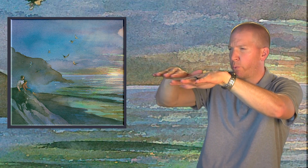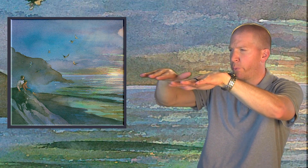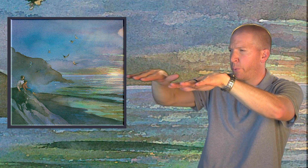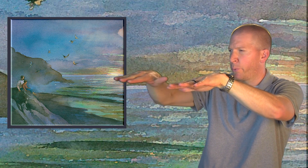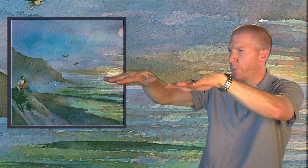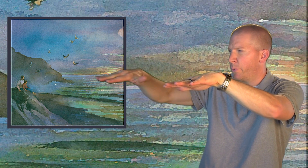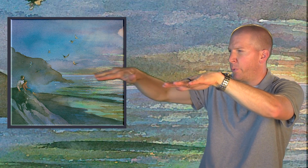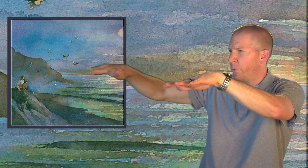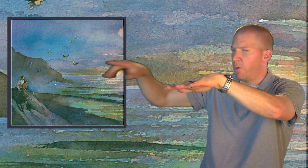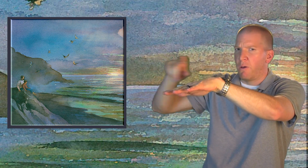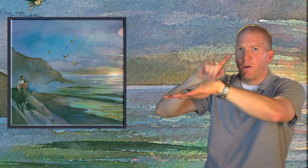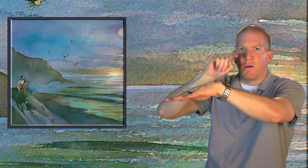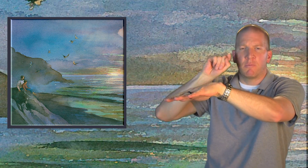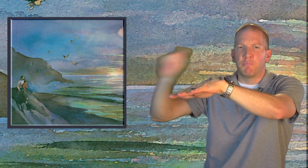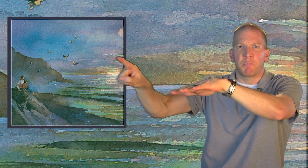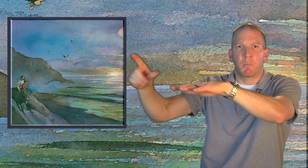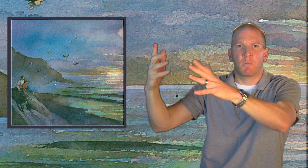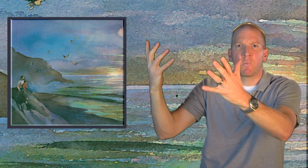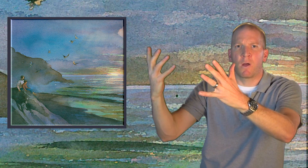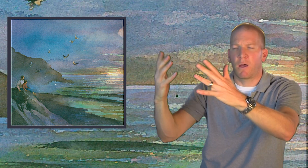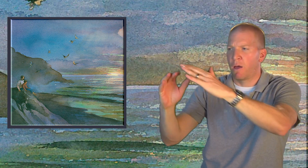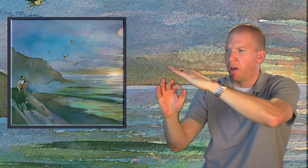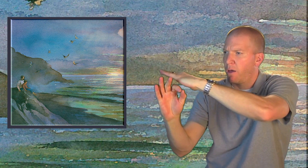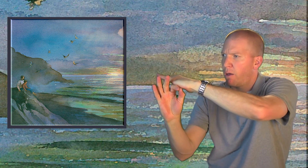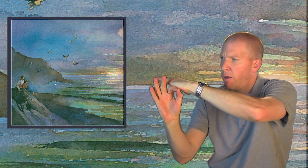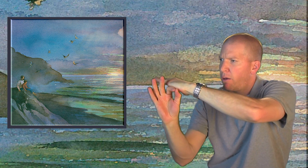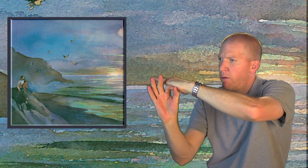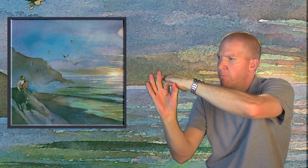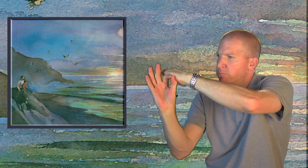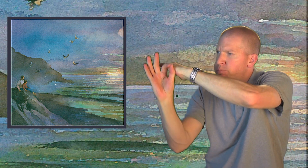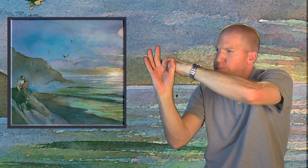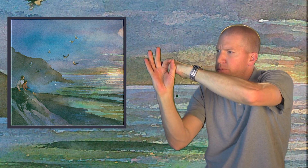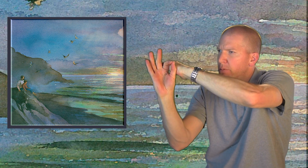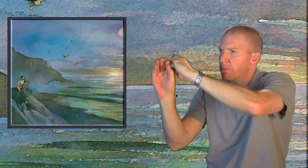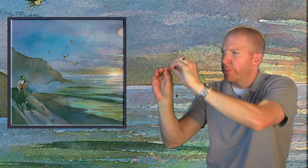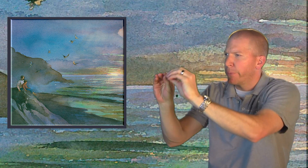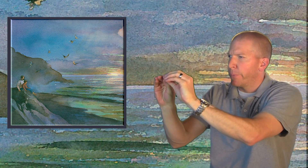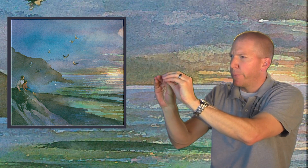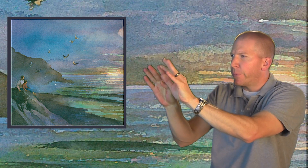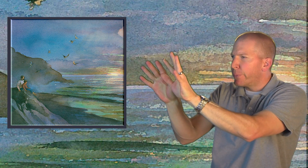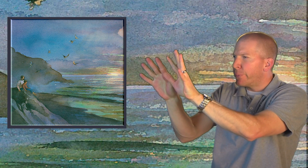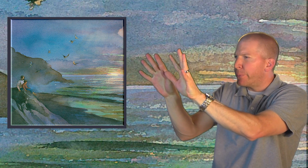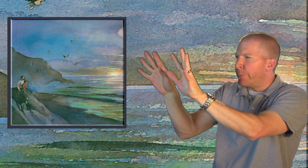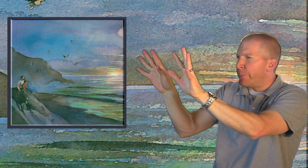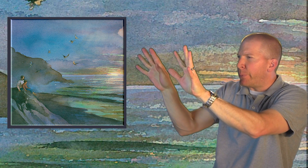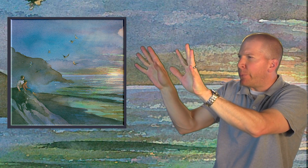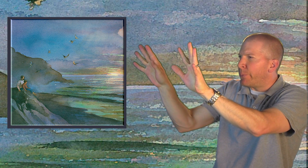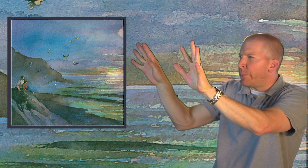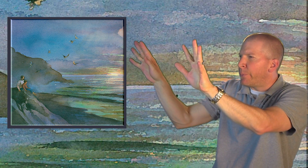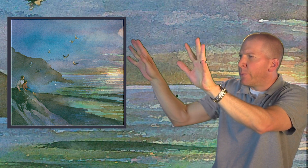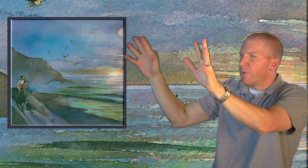That's when I saw them... "There!" I told Dad. I pointed behind us to the clouds.